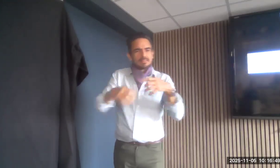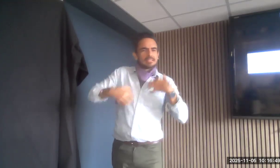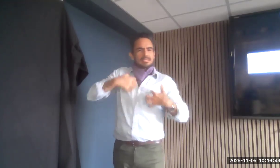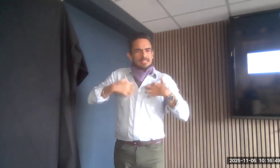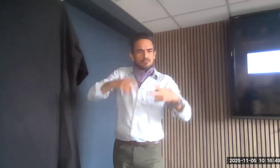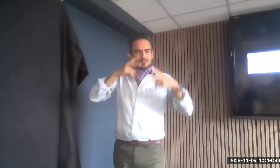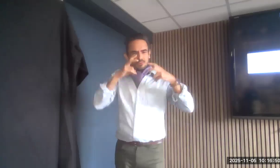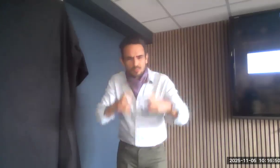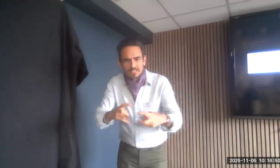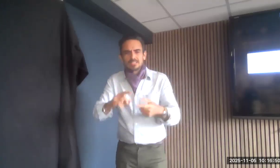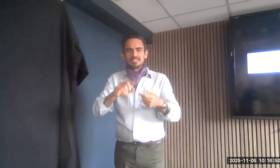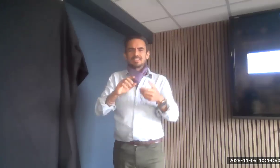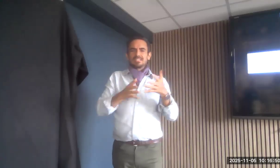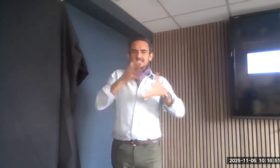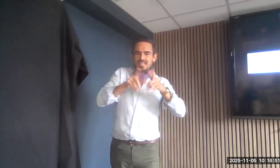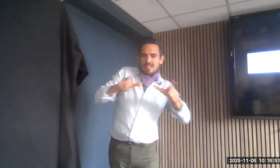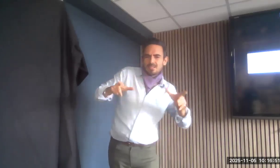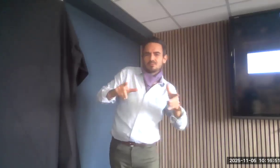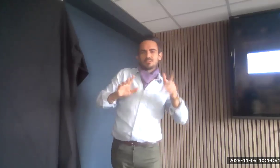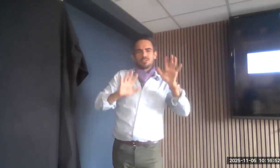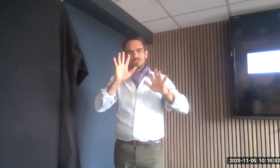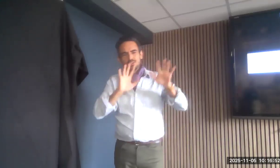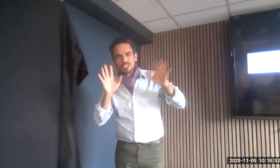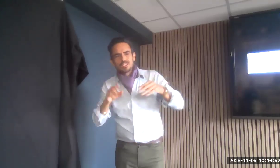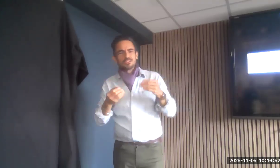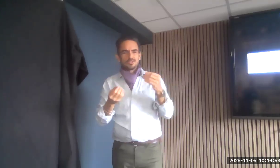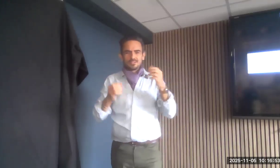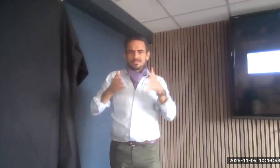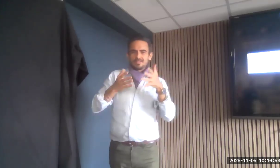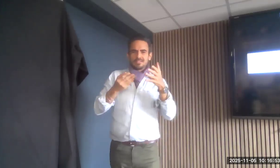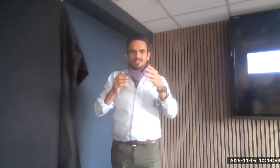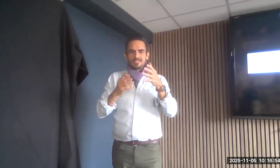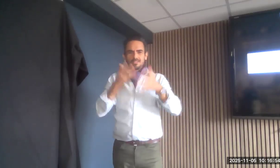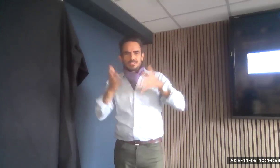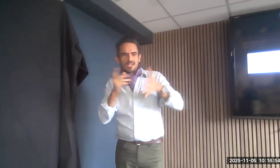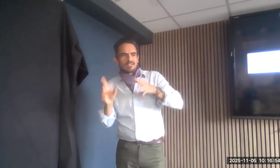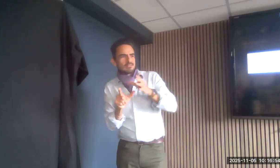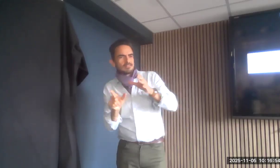Both universities have similar interests with regards to sign languages.